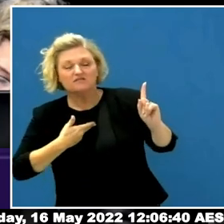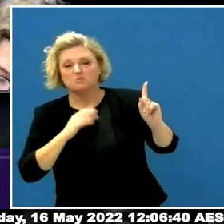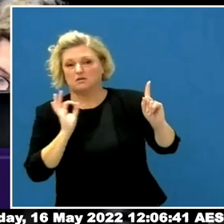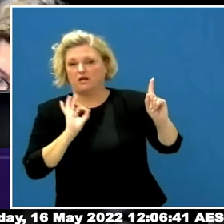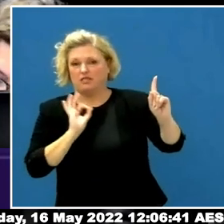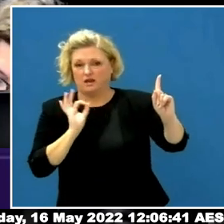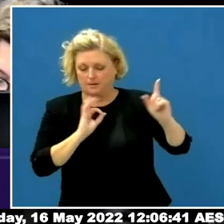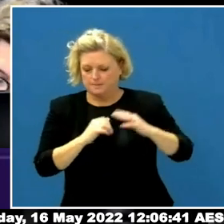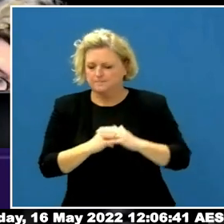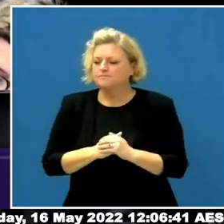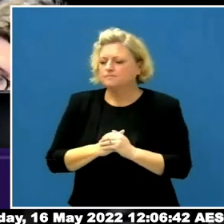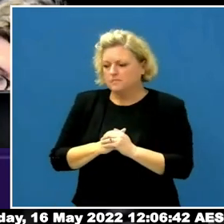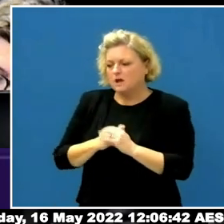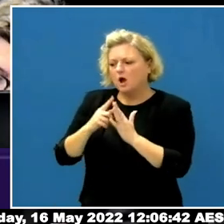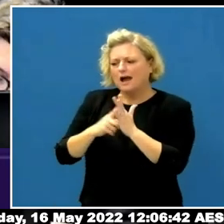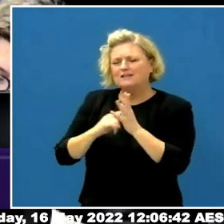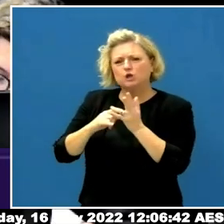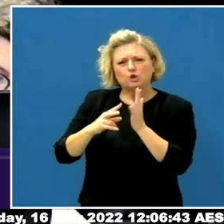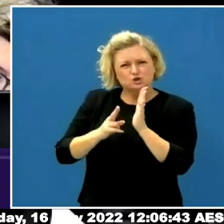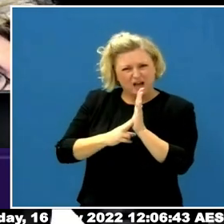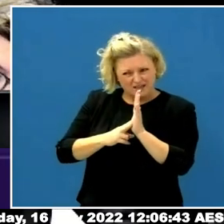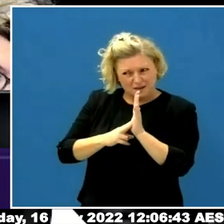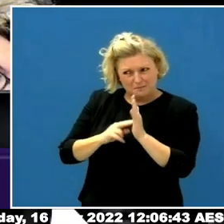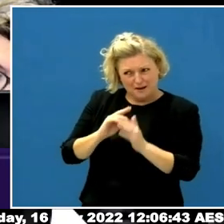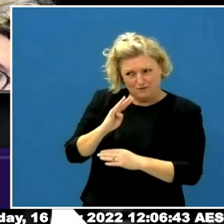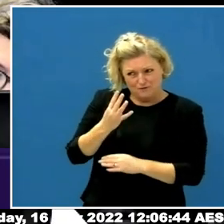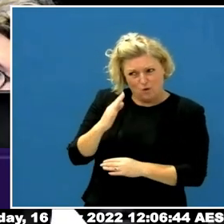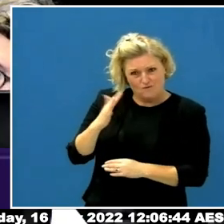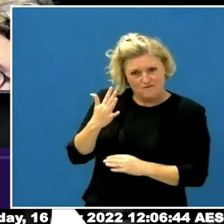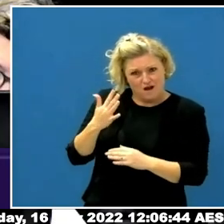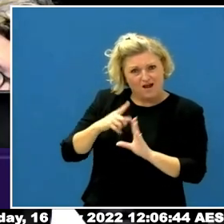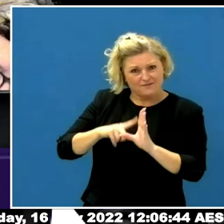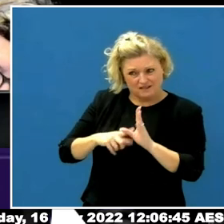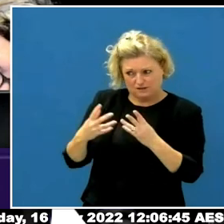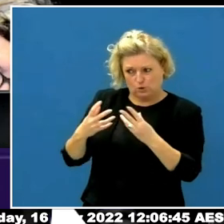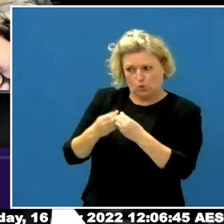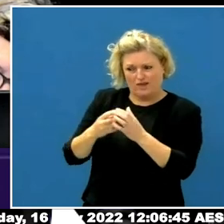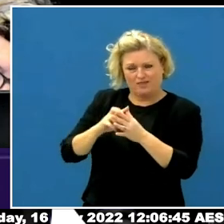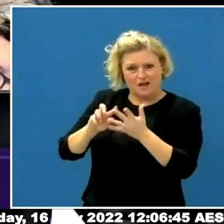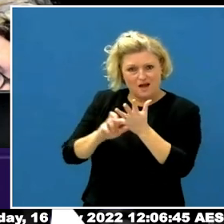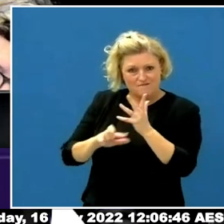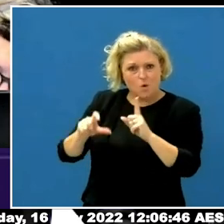Yes. MR FOGARTY: Did the Team Leader change? Many times